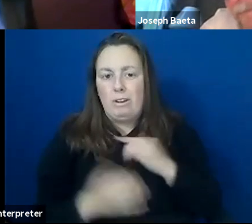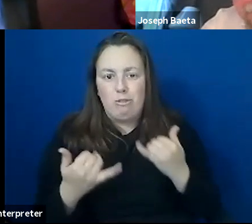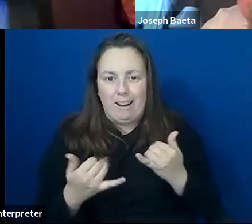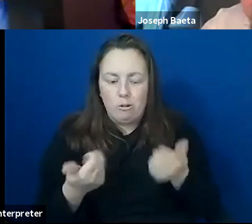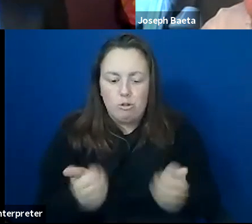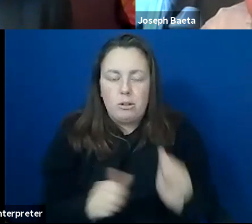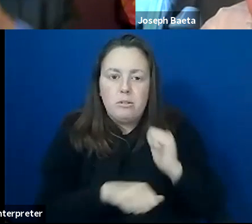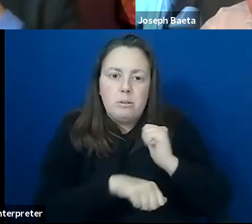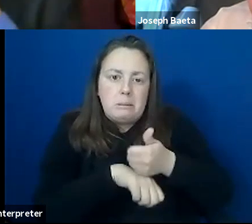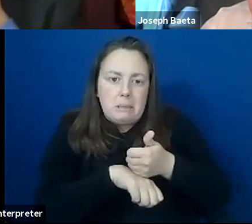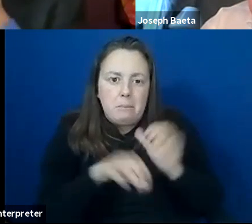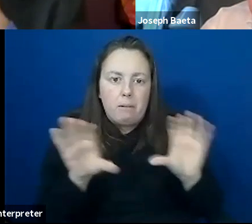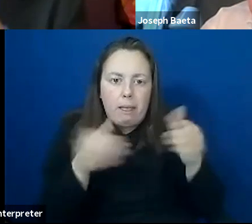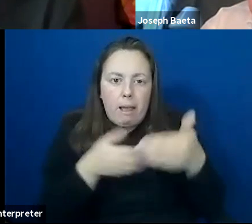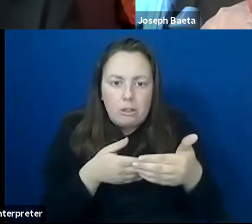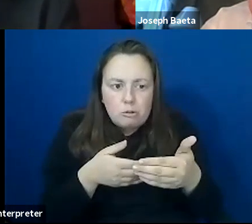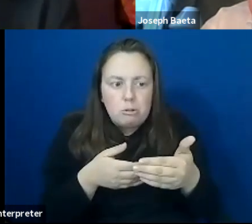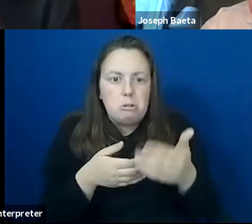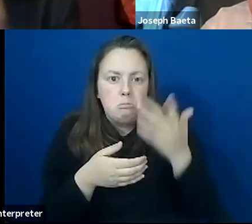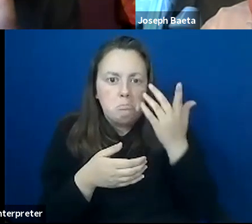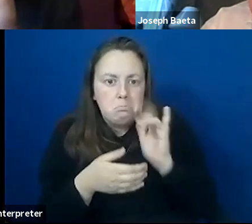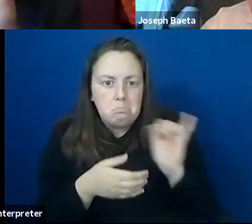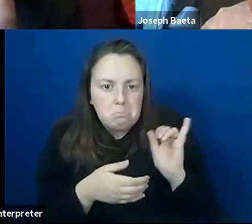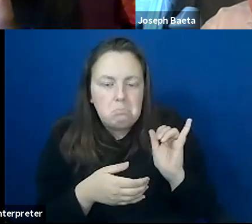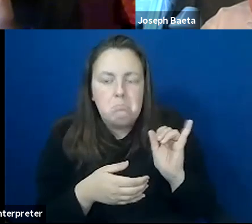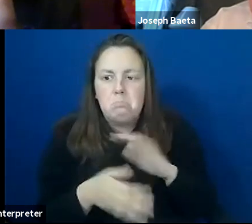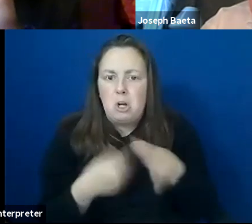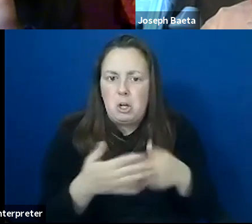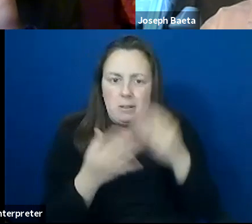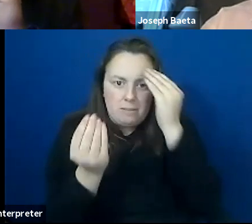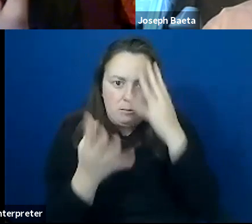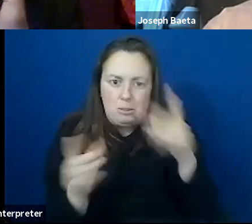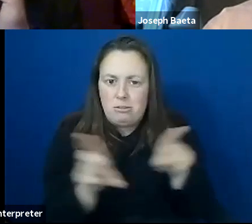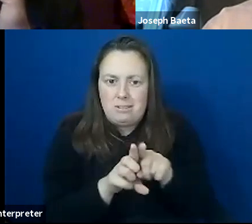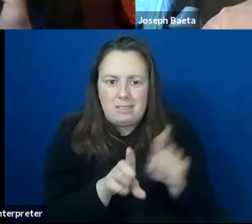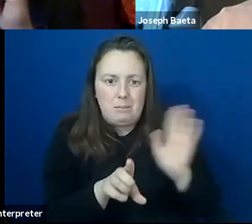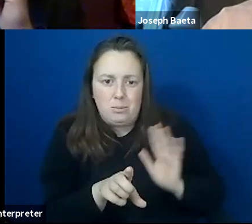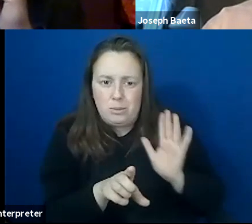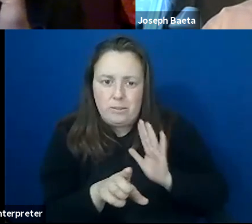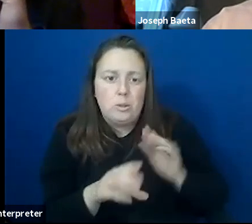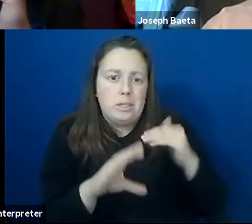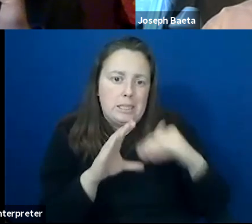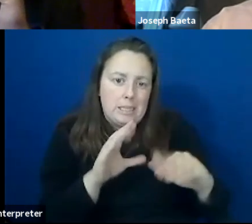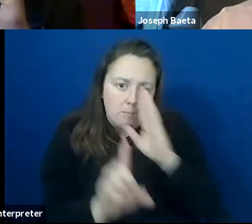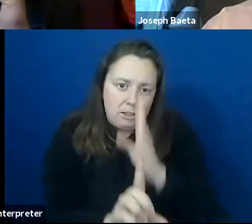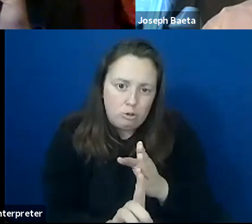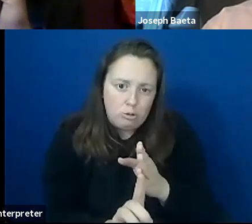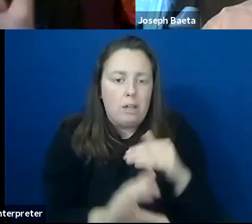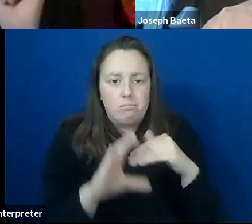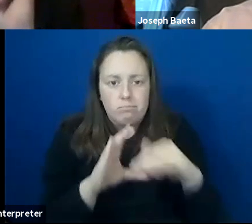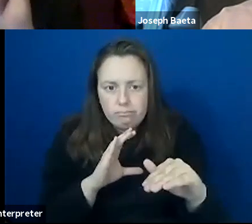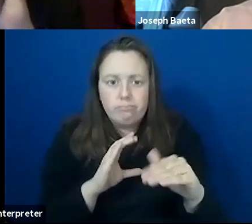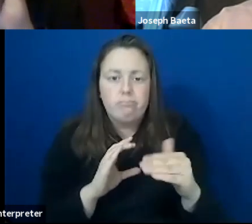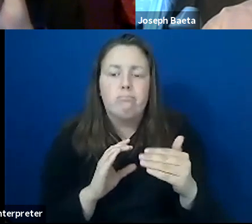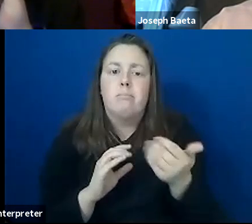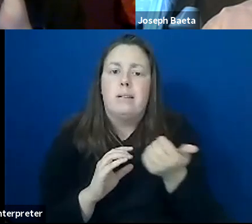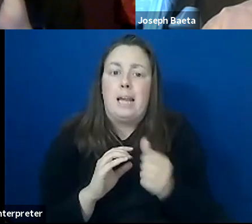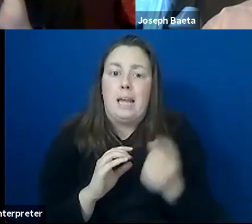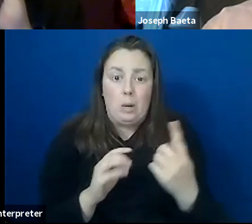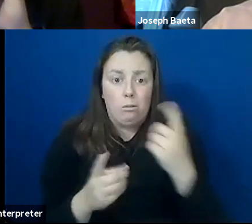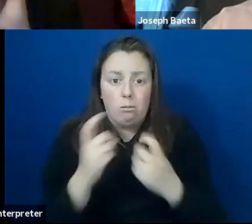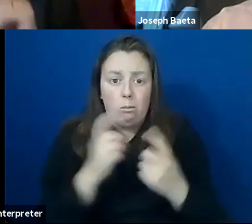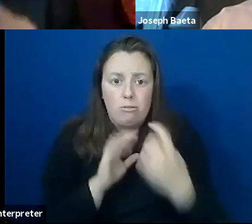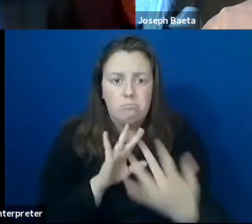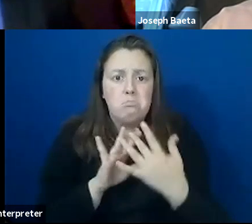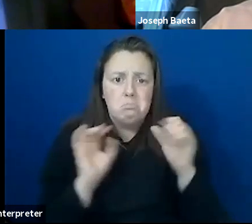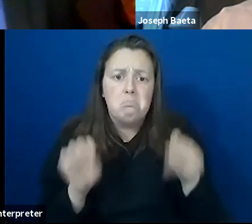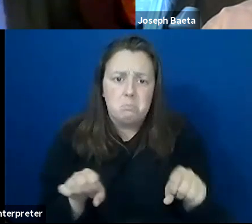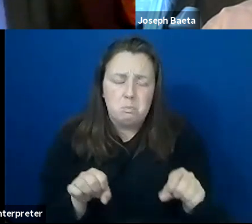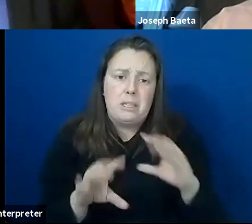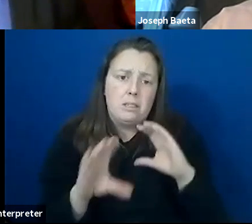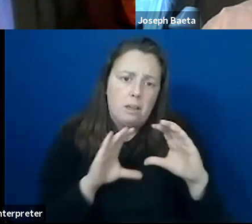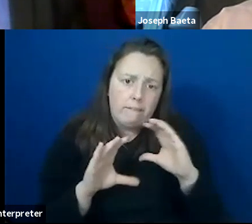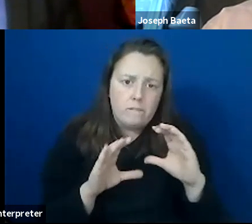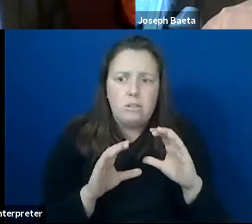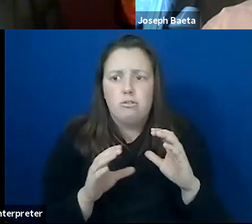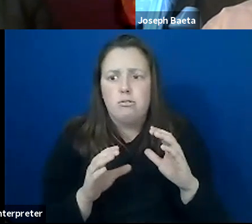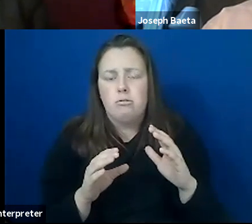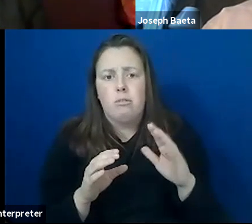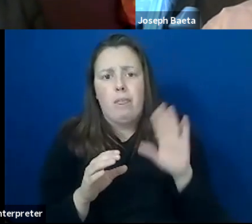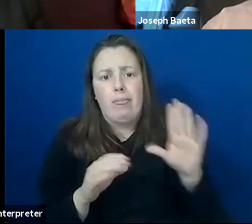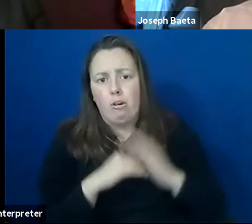Vincent Cerce: But all that information will get to them pretty much like it has in the past, so i'll be emailing them directly and then anybody who has questions can reach out to me and have a conversation about you know their comfort level what its gonna look like.